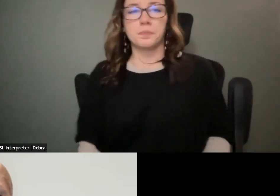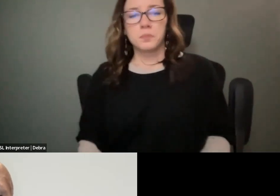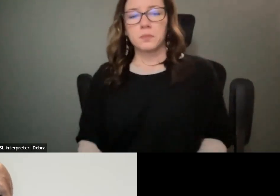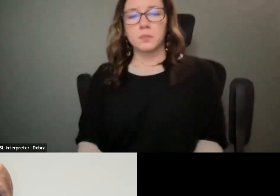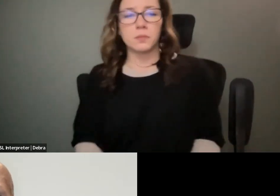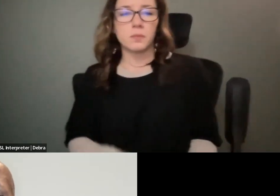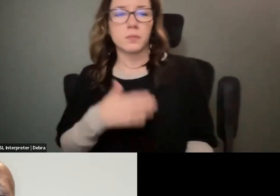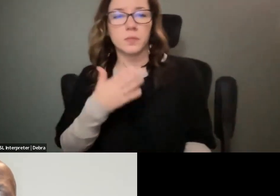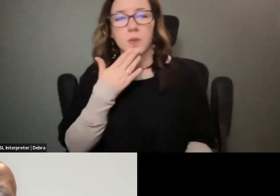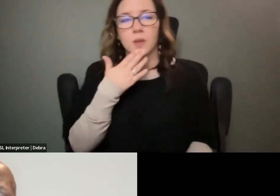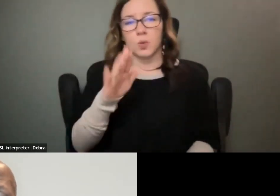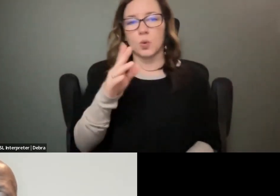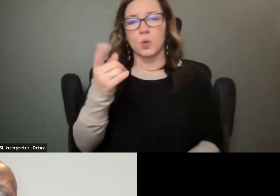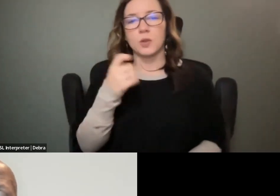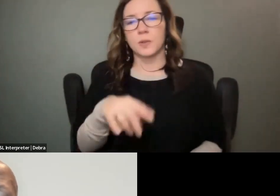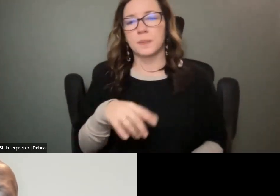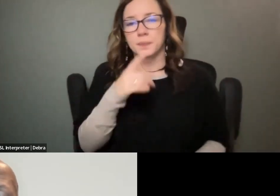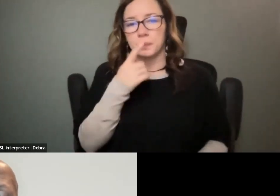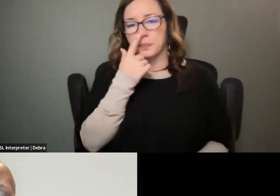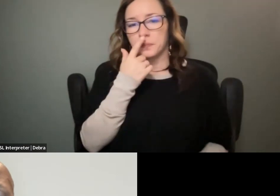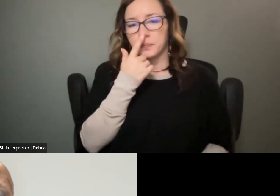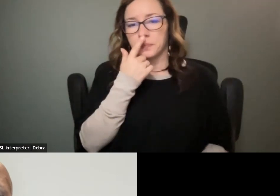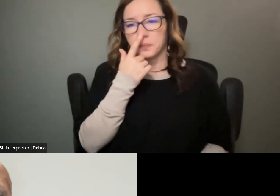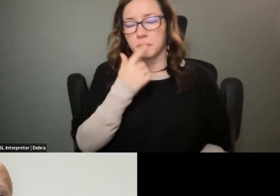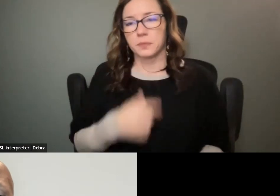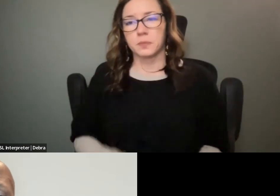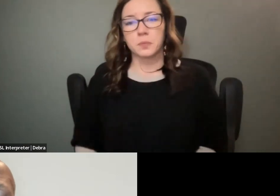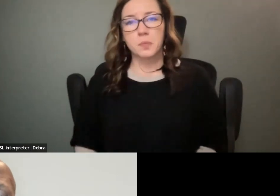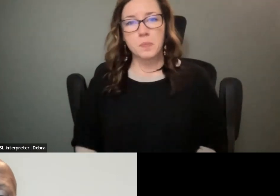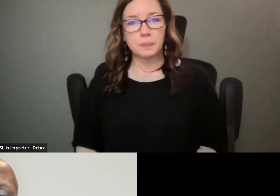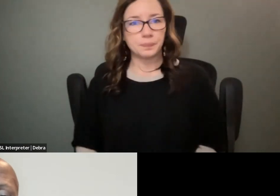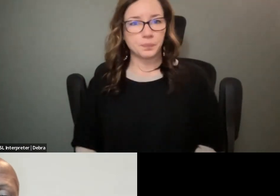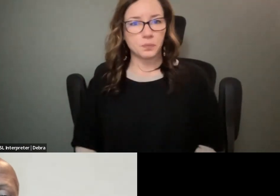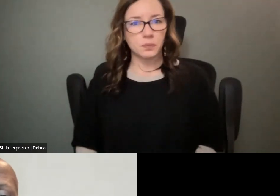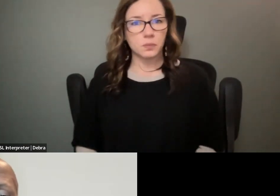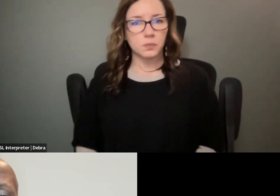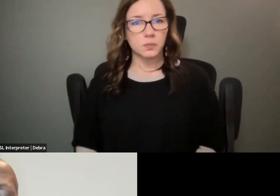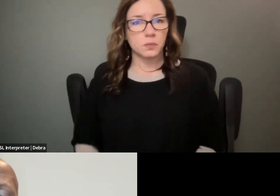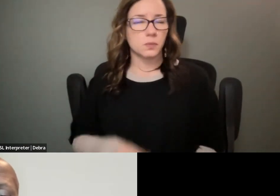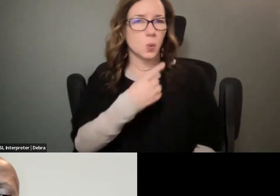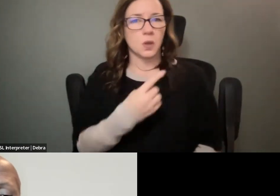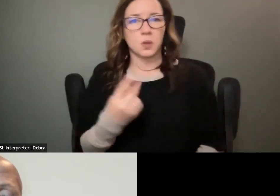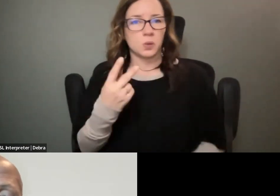and I think we have been